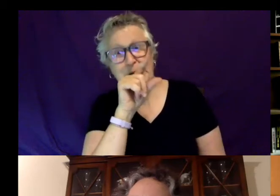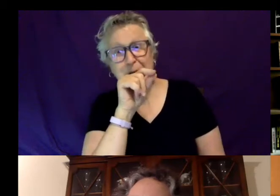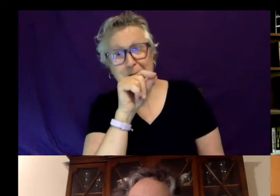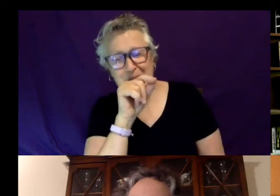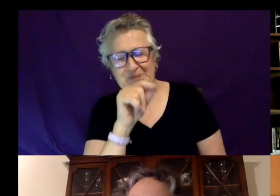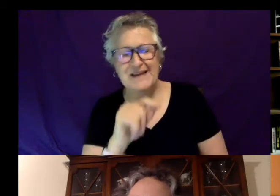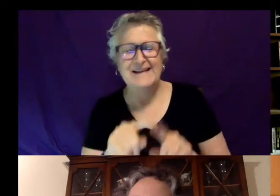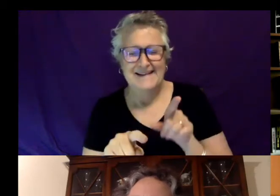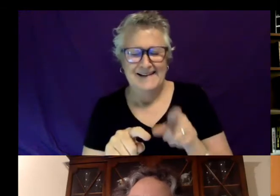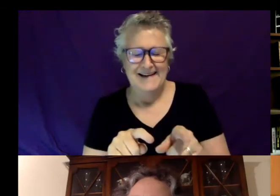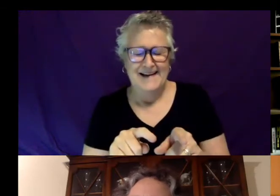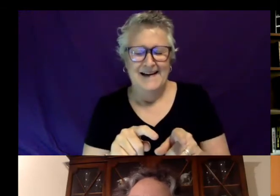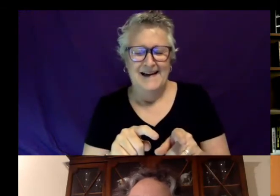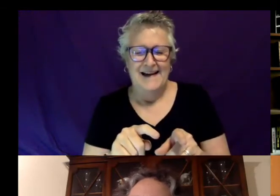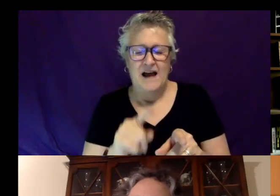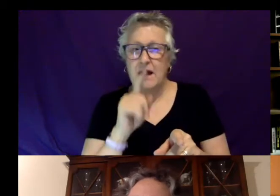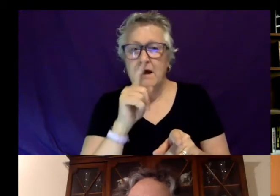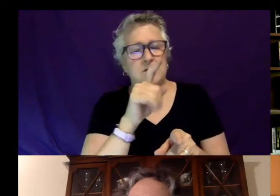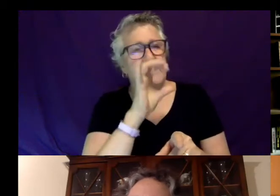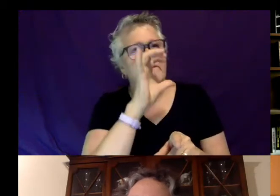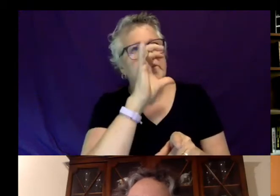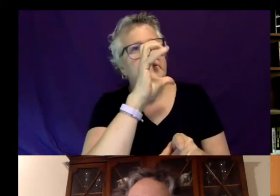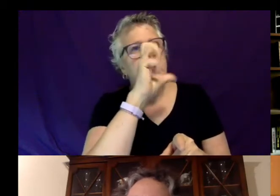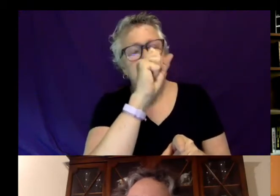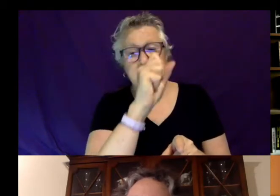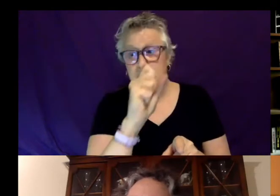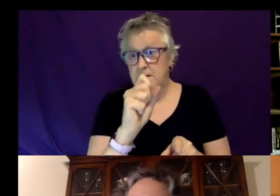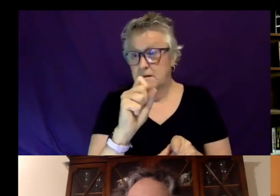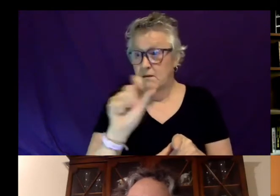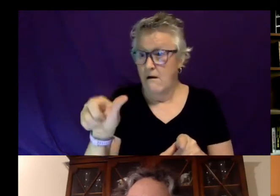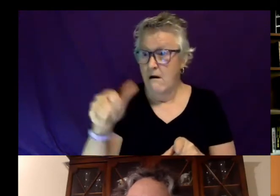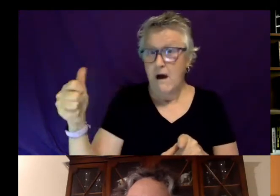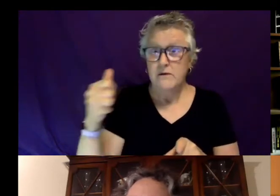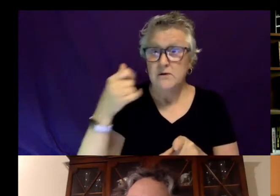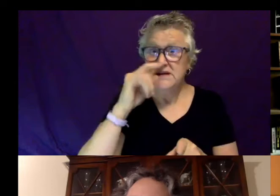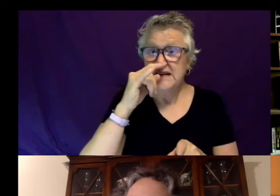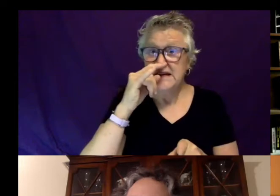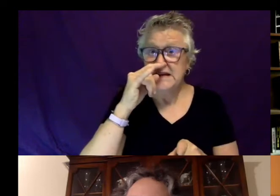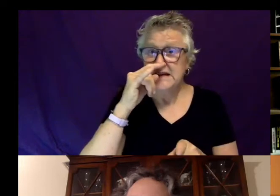There was a wide range of kids in there, from from slightly older than I was,